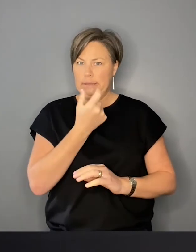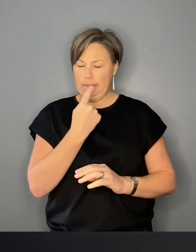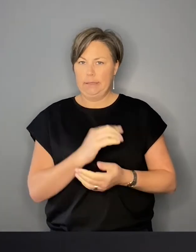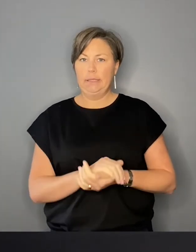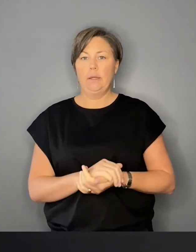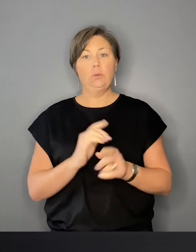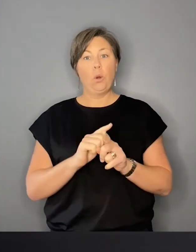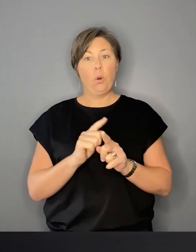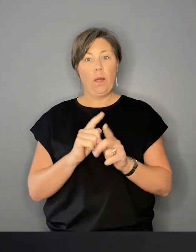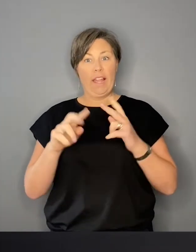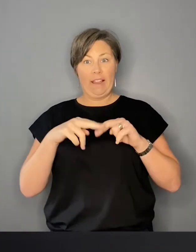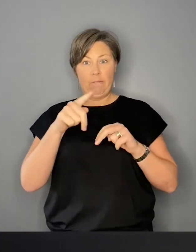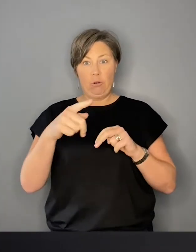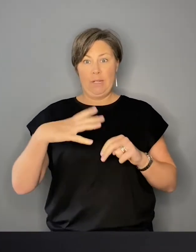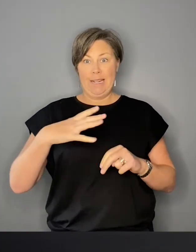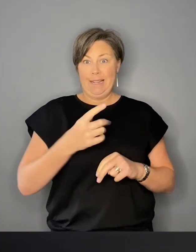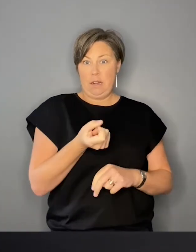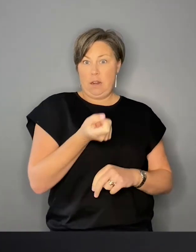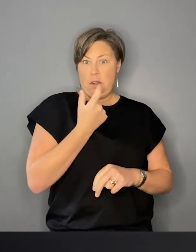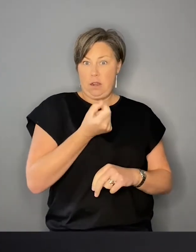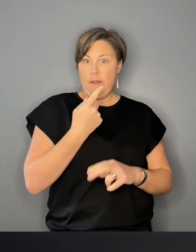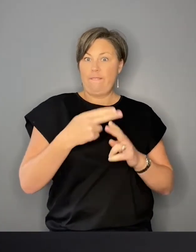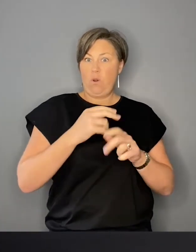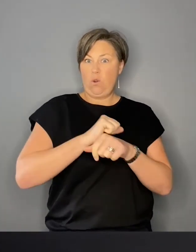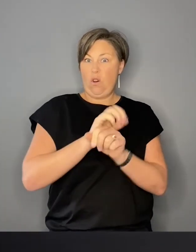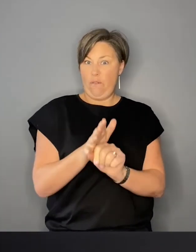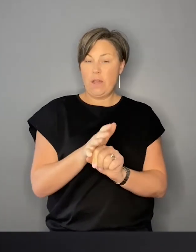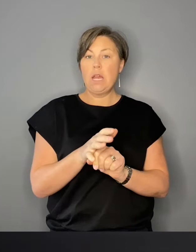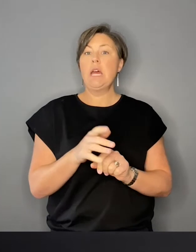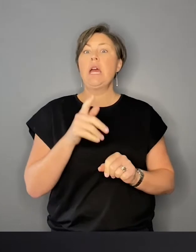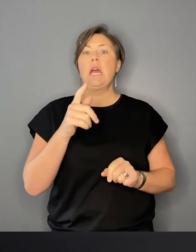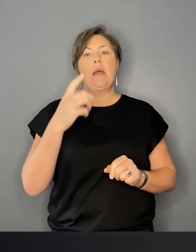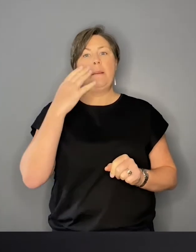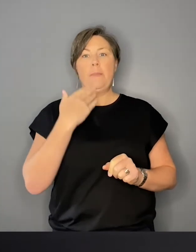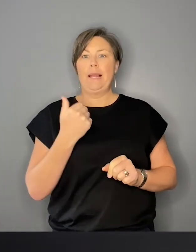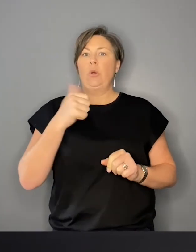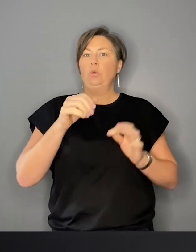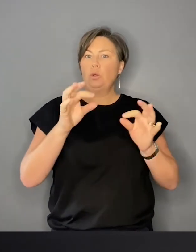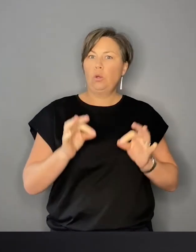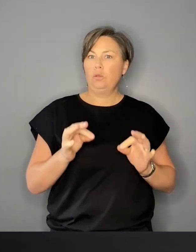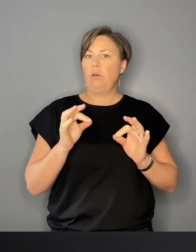Finally, women should use effective contraception during treatment and for four days after the last dose of Lagevrio